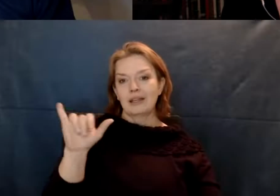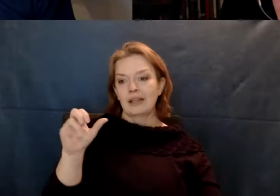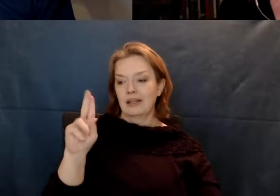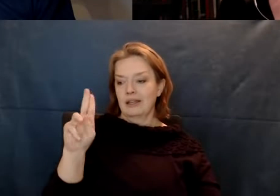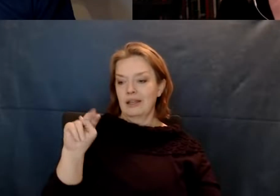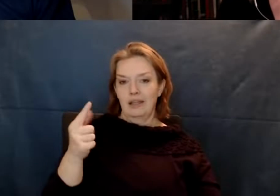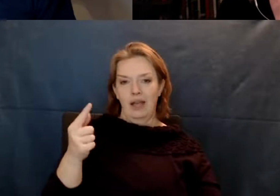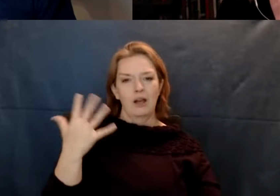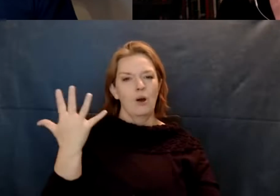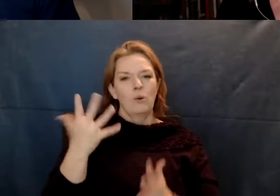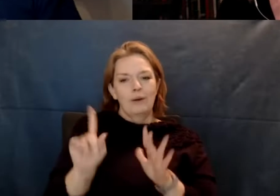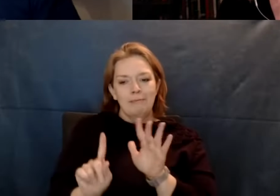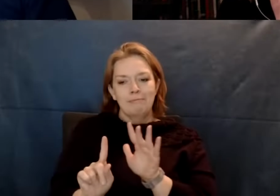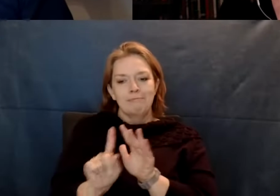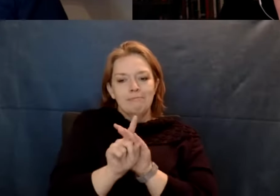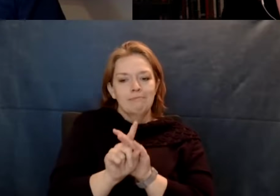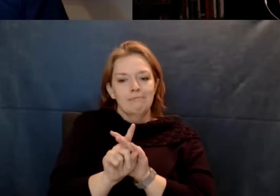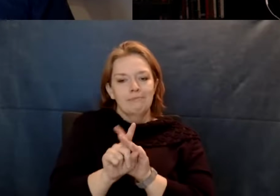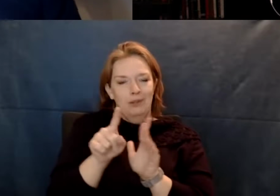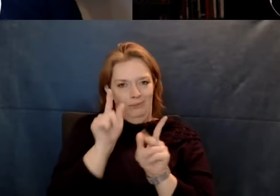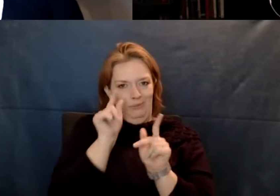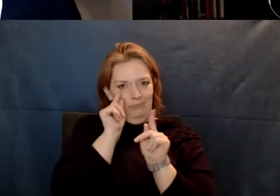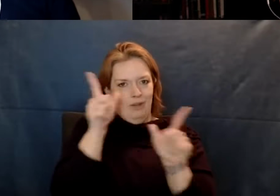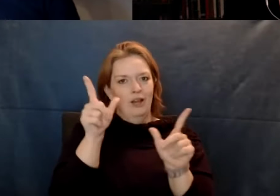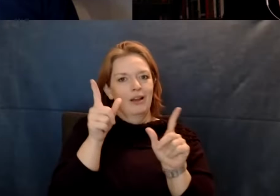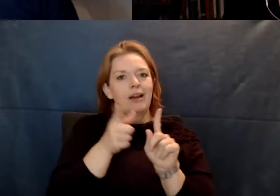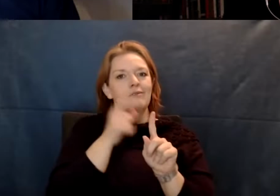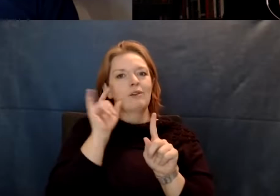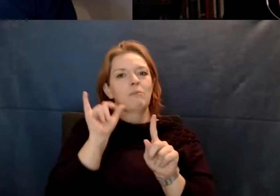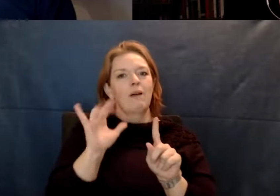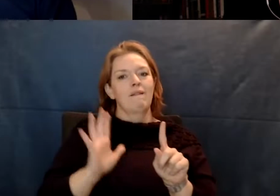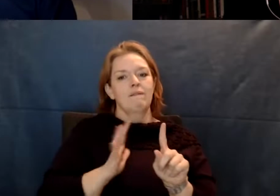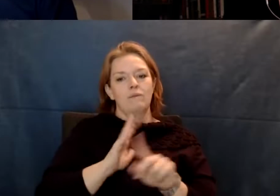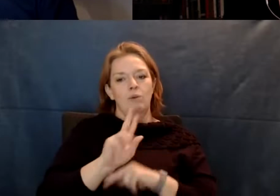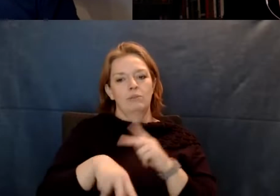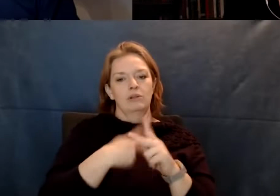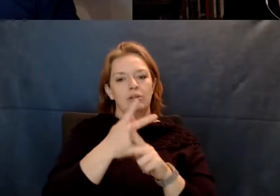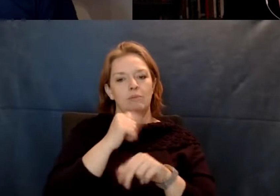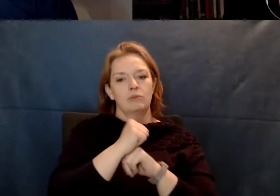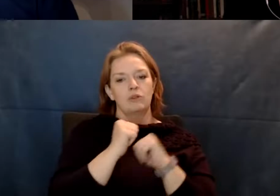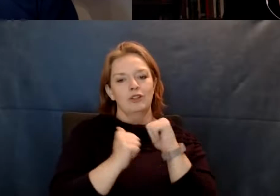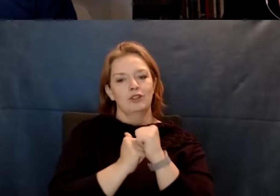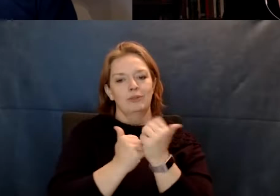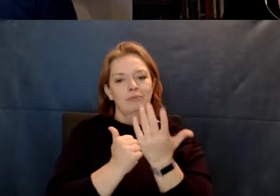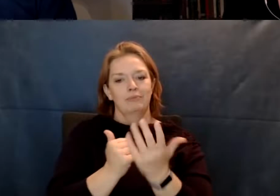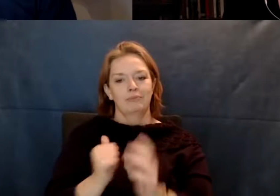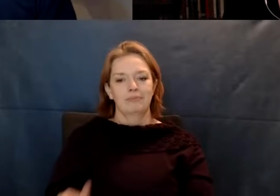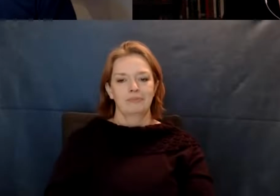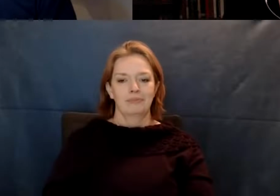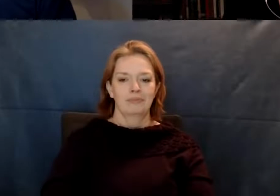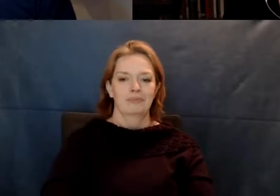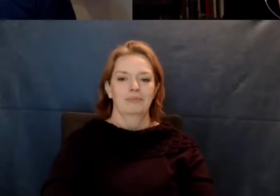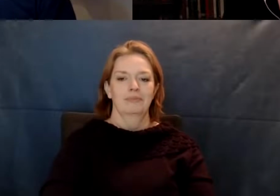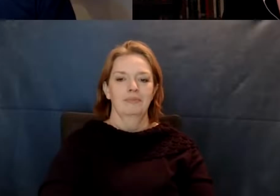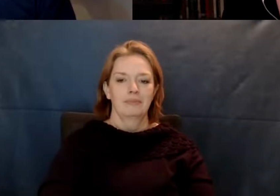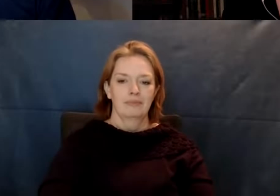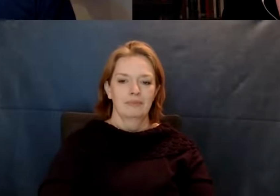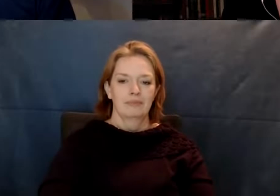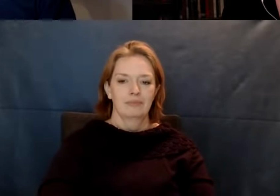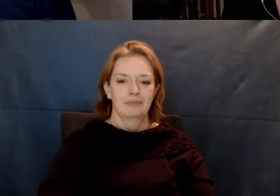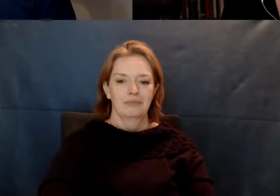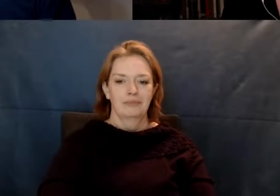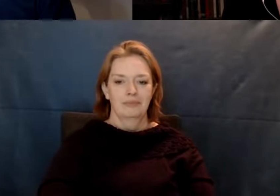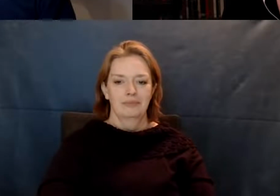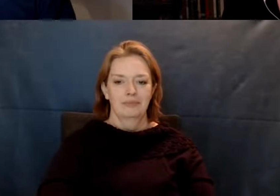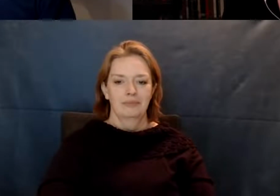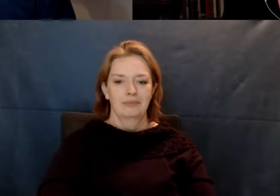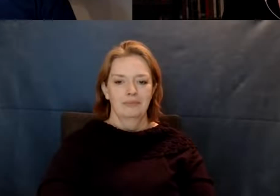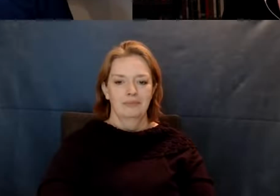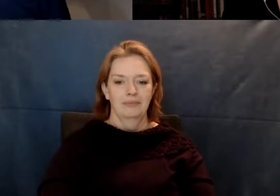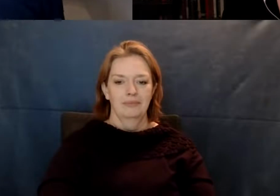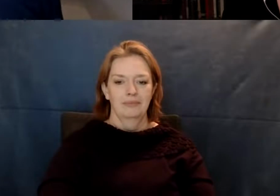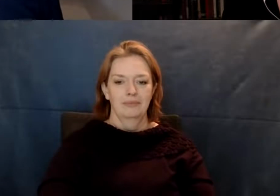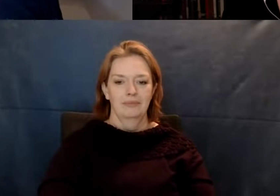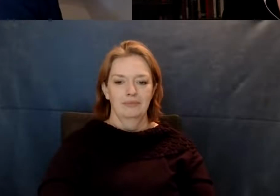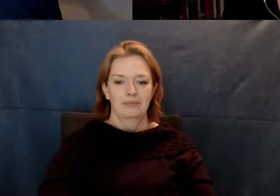from the use of these formal structures?